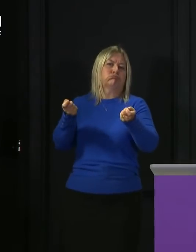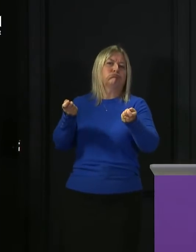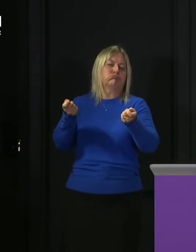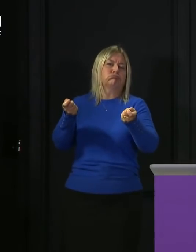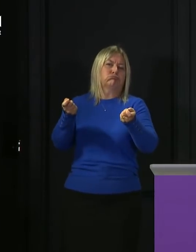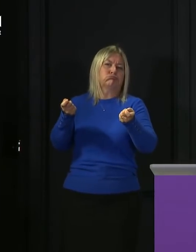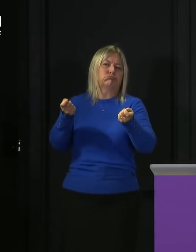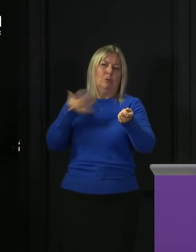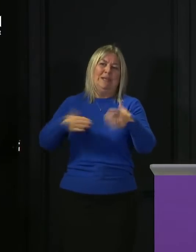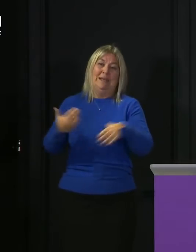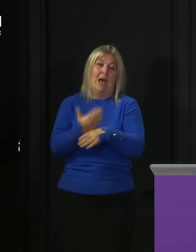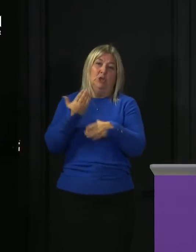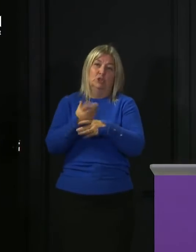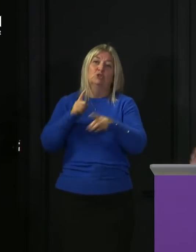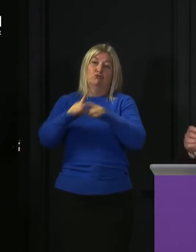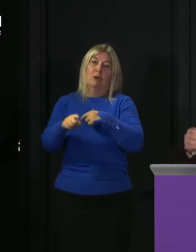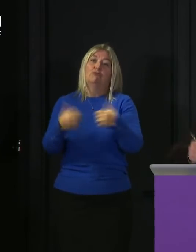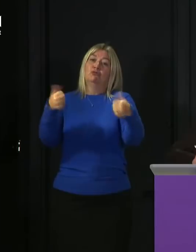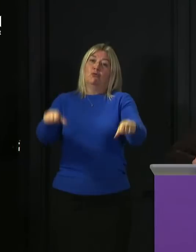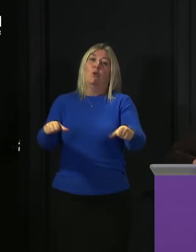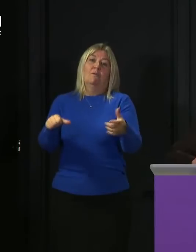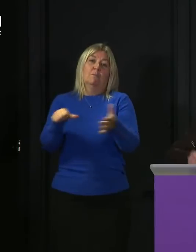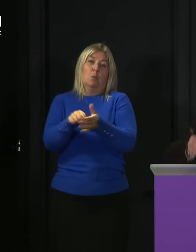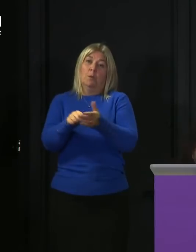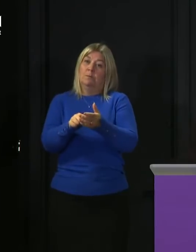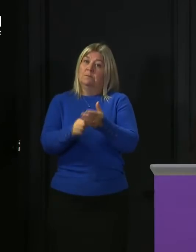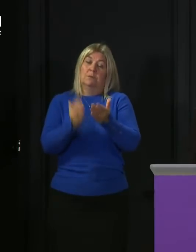actions which are commensurate to it. Isla Todd from the BBC.